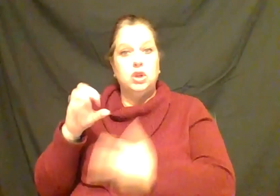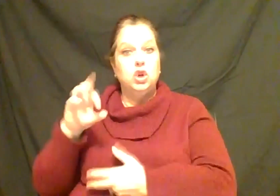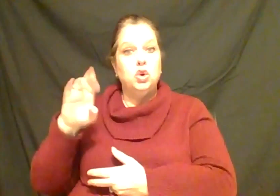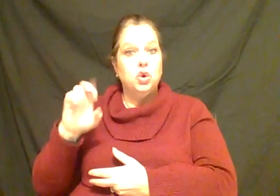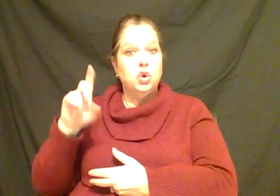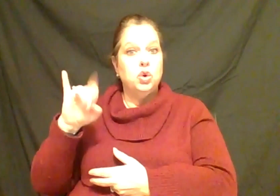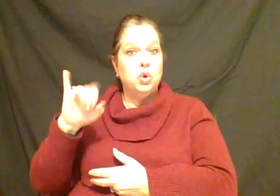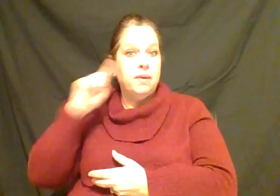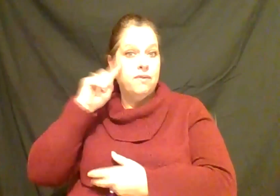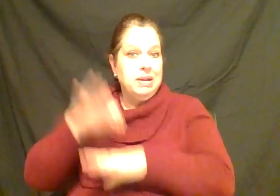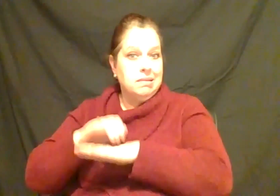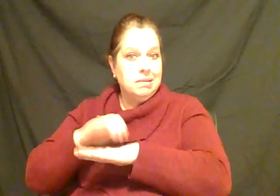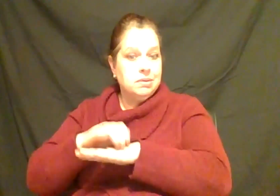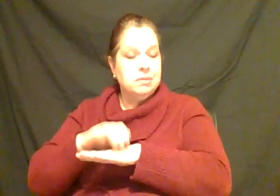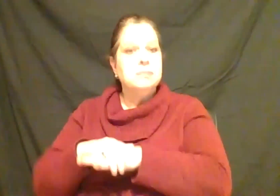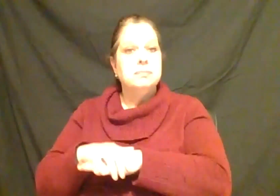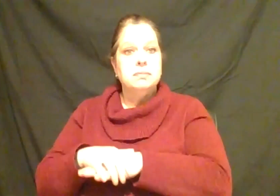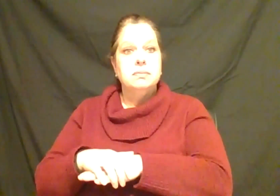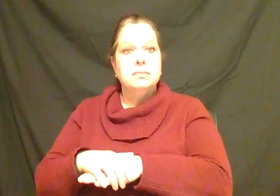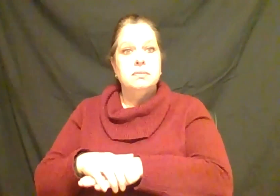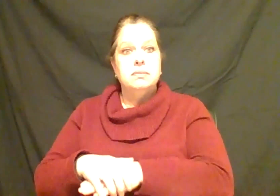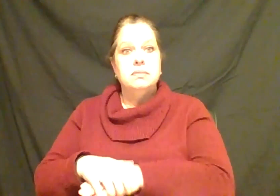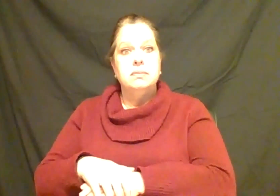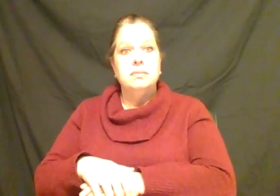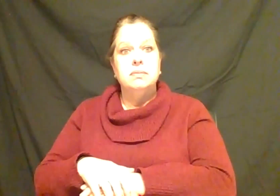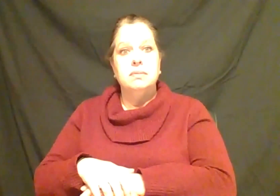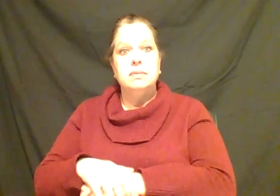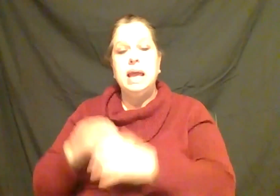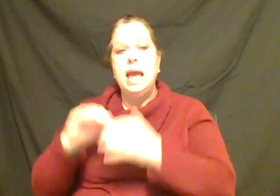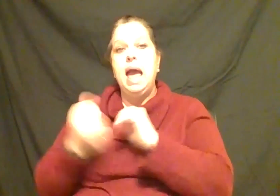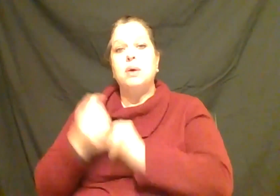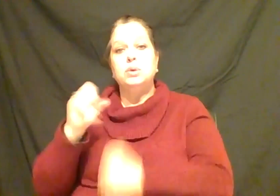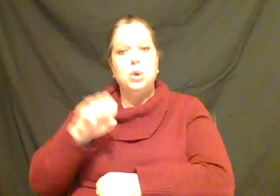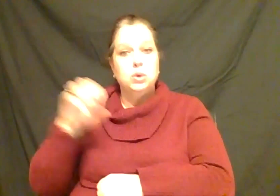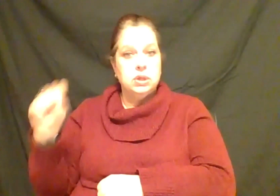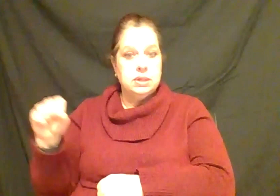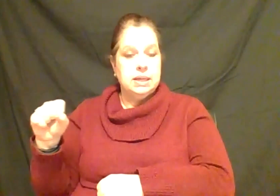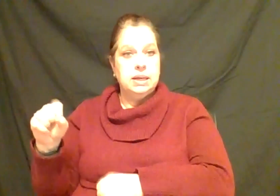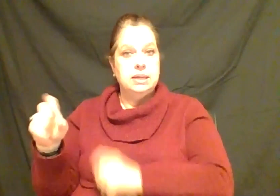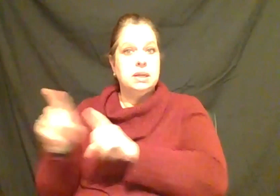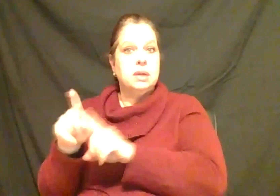but mr delaney the presentation had shared you know how social studies as well as world languages